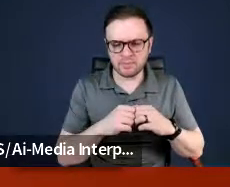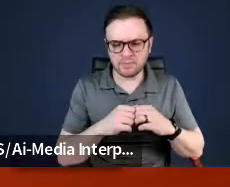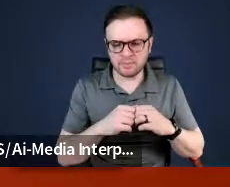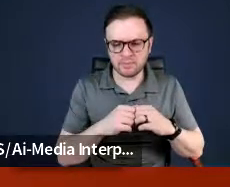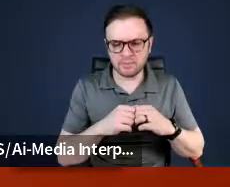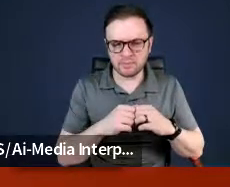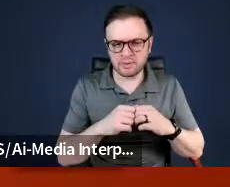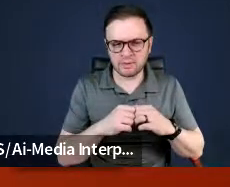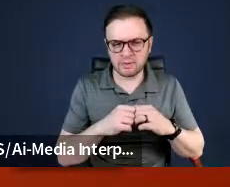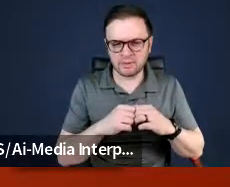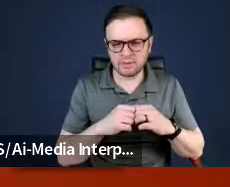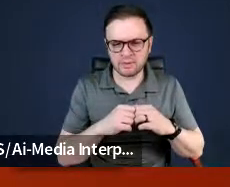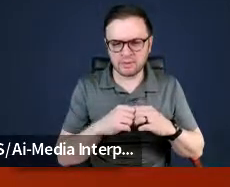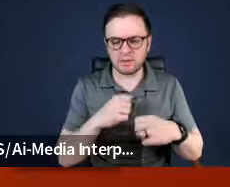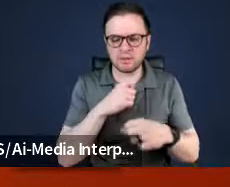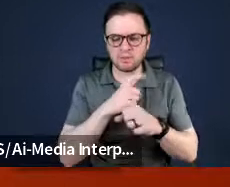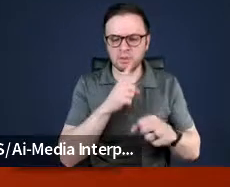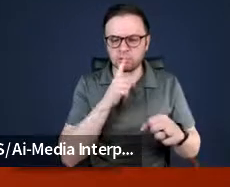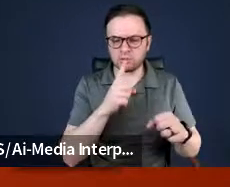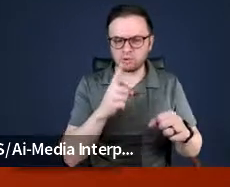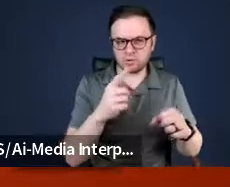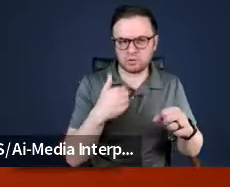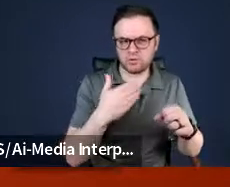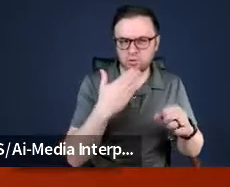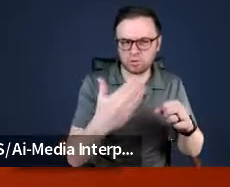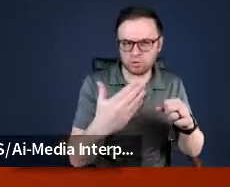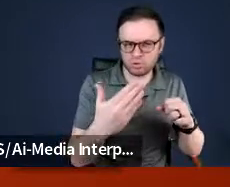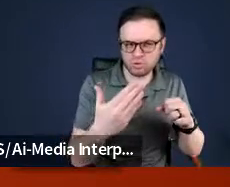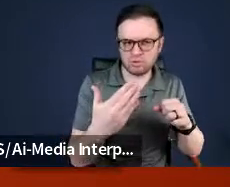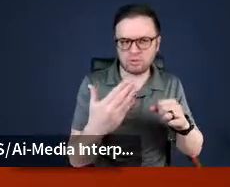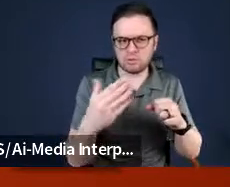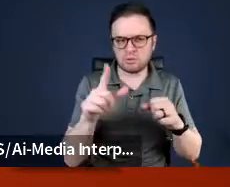Accessible coding and accessible markup is good markup. Good coding.